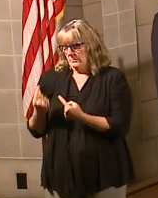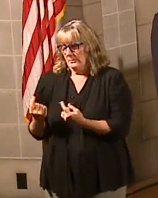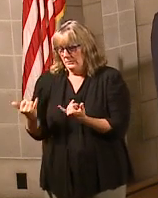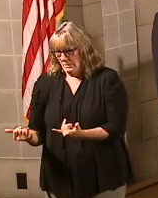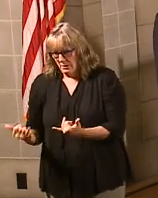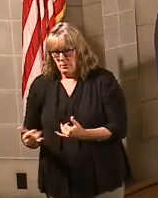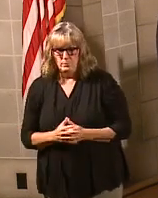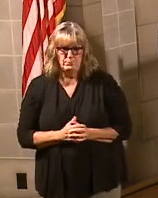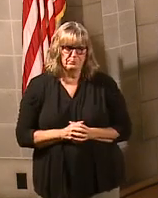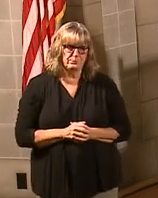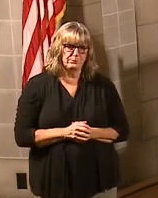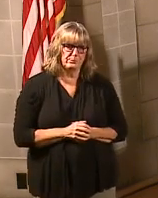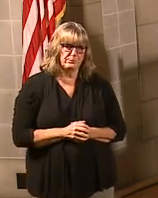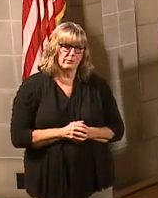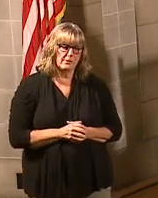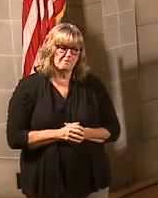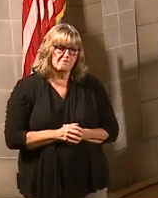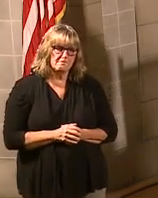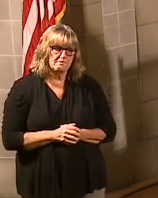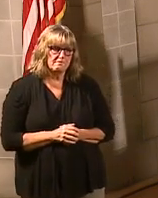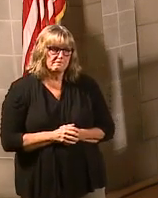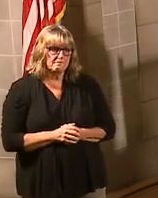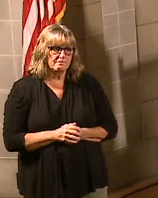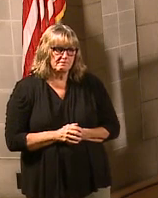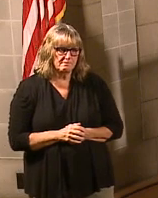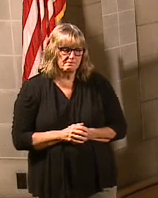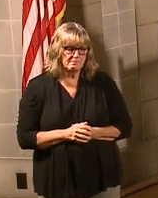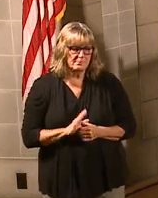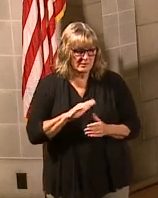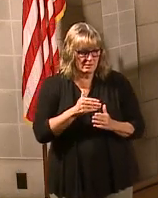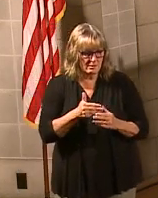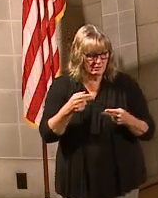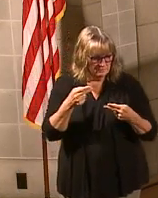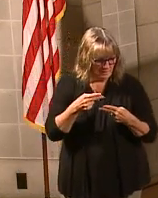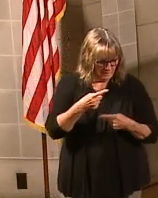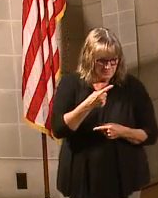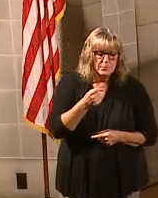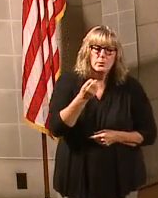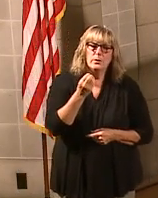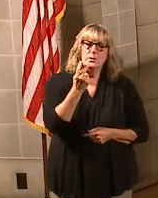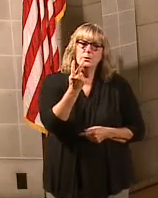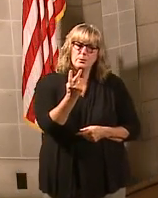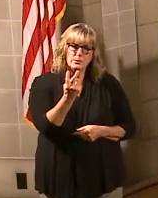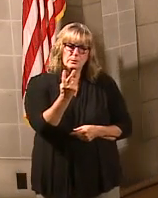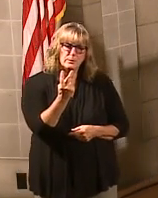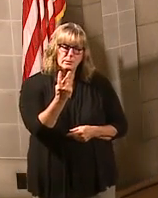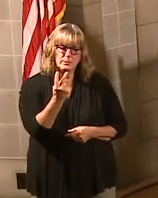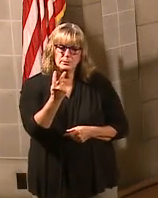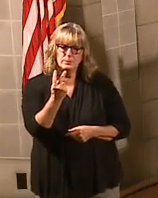WILL BE AN UPDATE ON HOW WE CAN